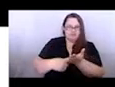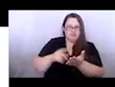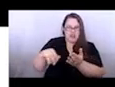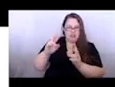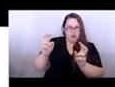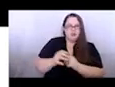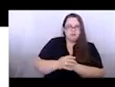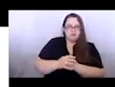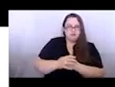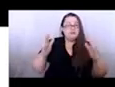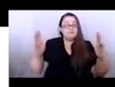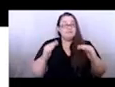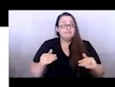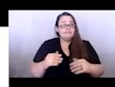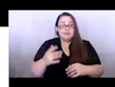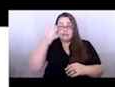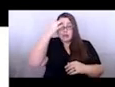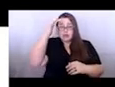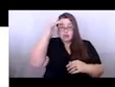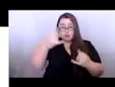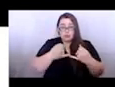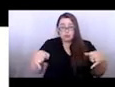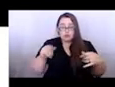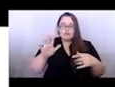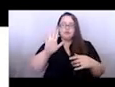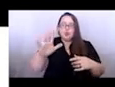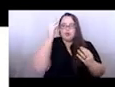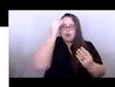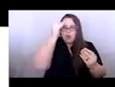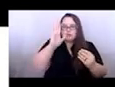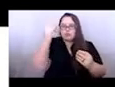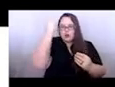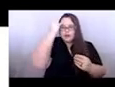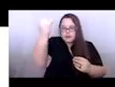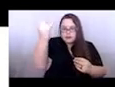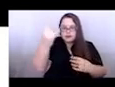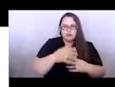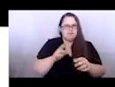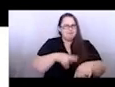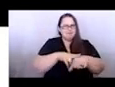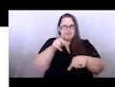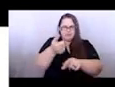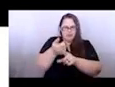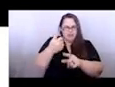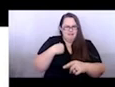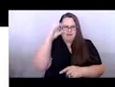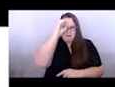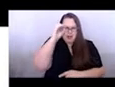so those refer to your thoughts and your ideas. You're free to have an opinion and shouldn't be dismissed or ridiculed